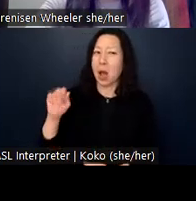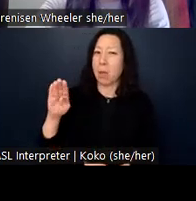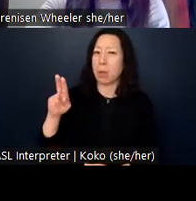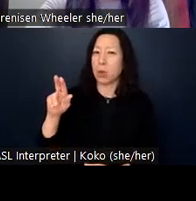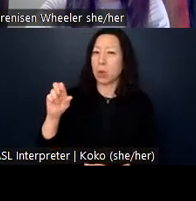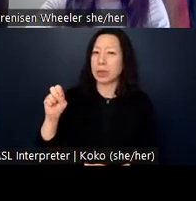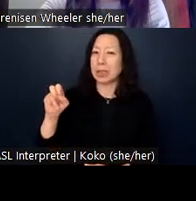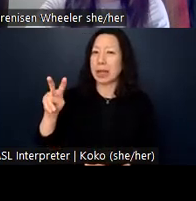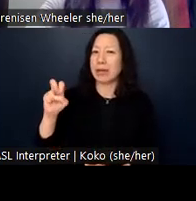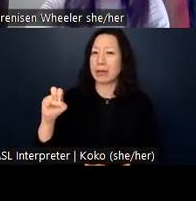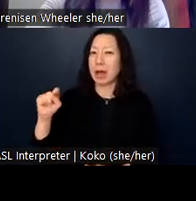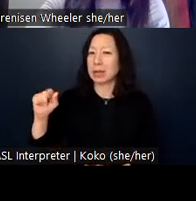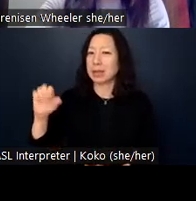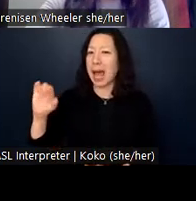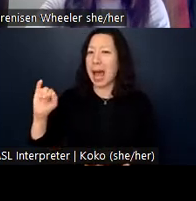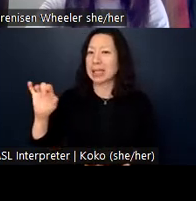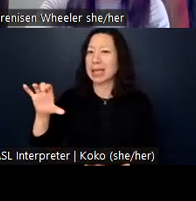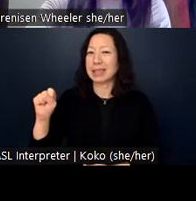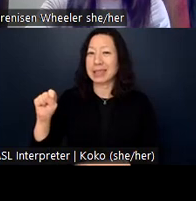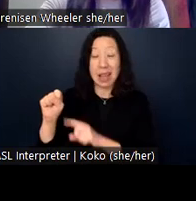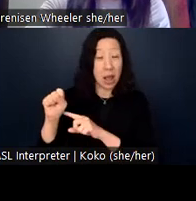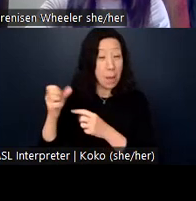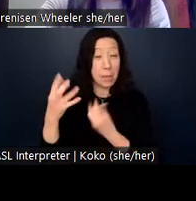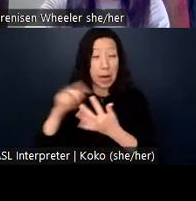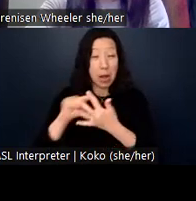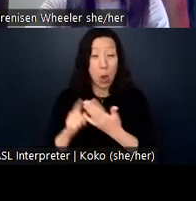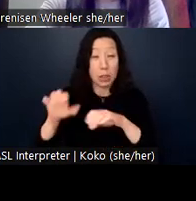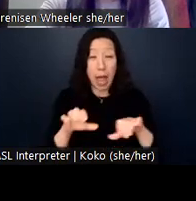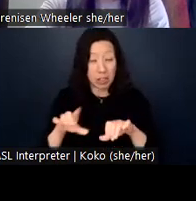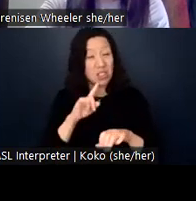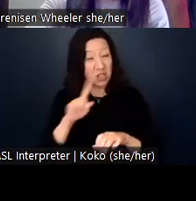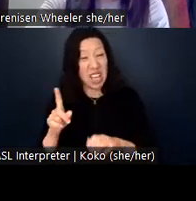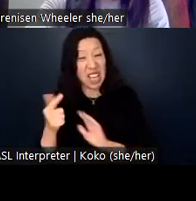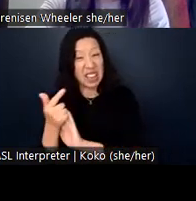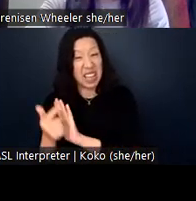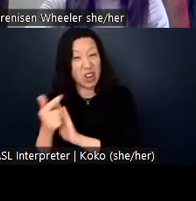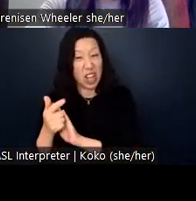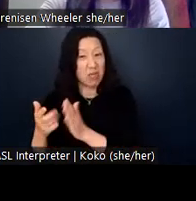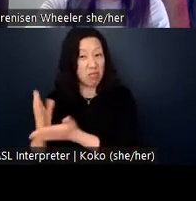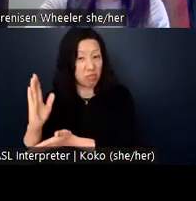12:20:18 But can be extremely harmful. We have 8 warnings that the first 4 on the screen